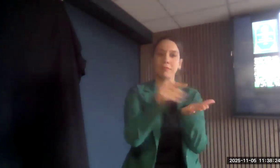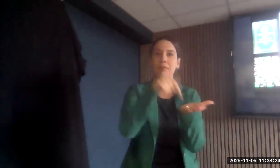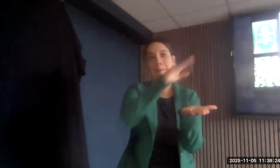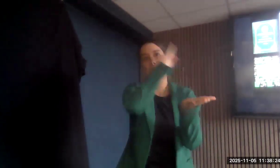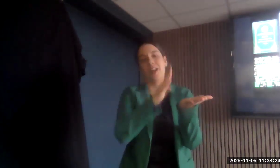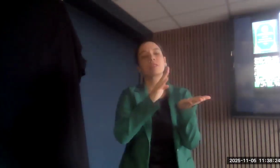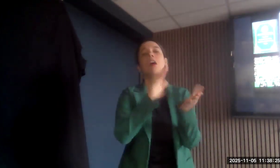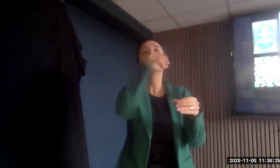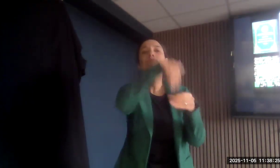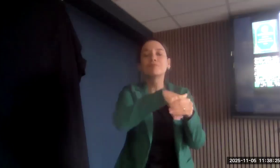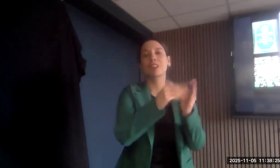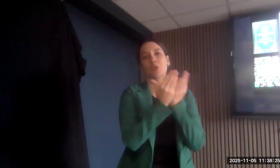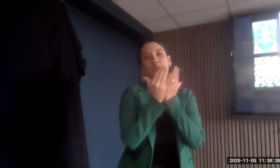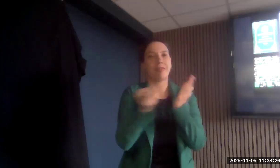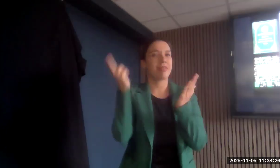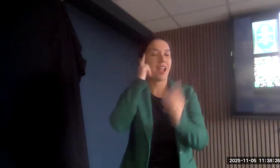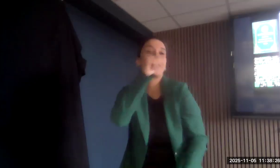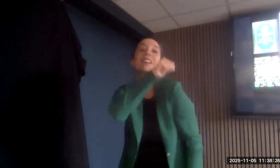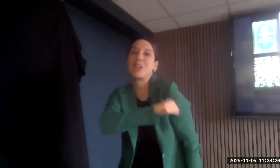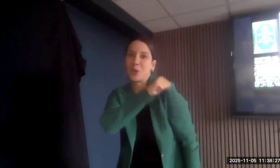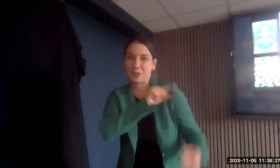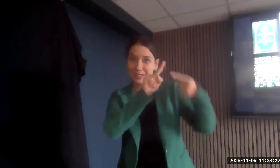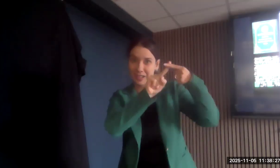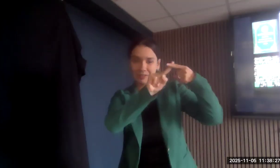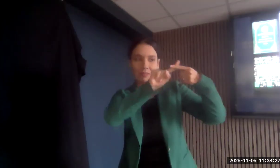So, looking at signs that are found both in Libras and with LSF.